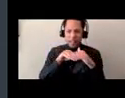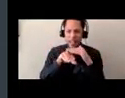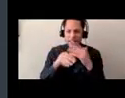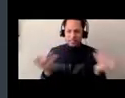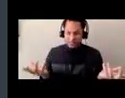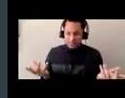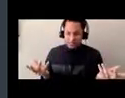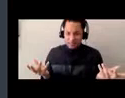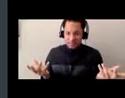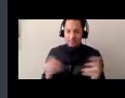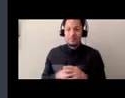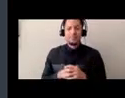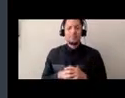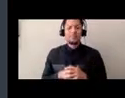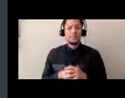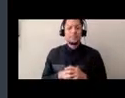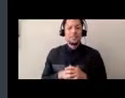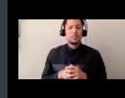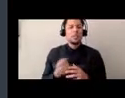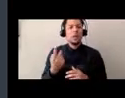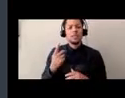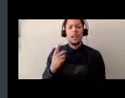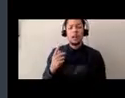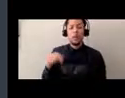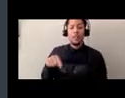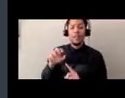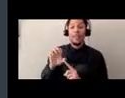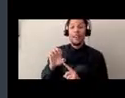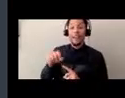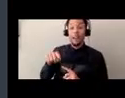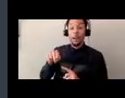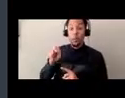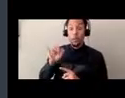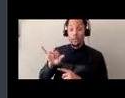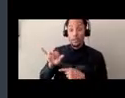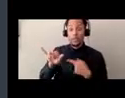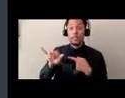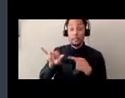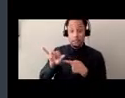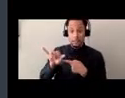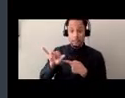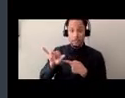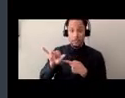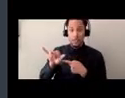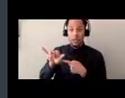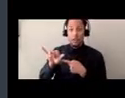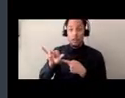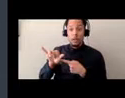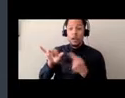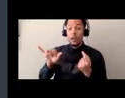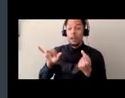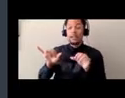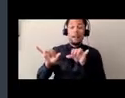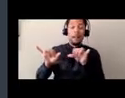What we want with equity is, we want the equality at the level of outcomes.